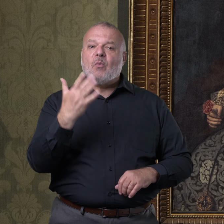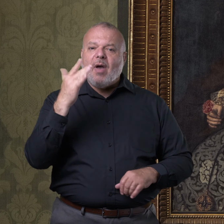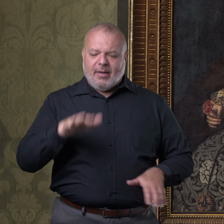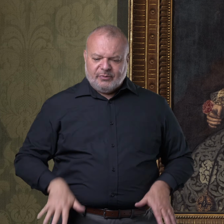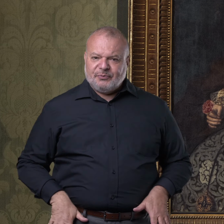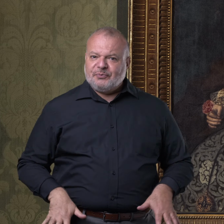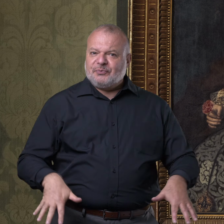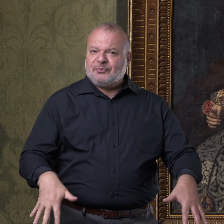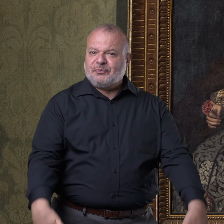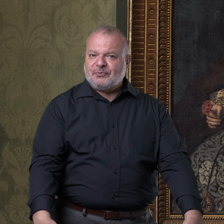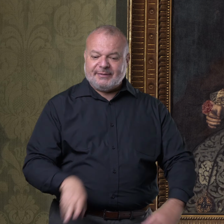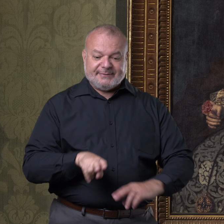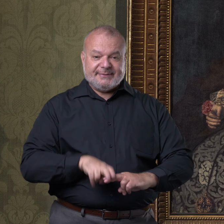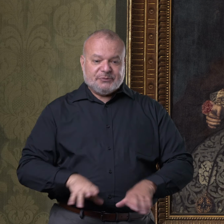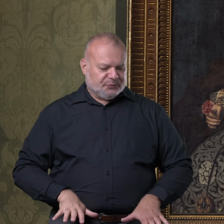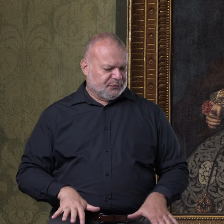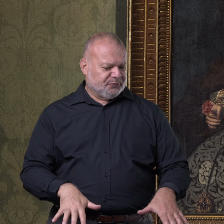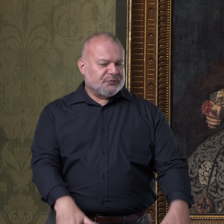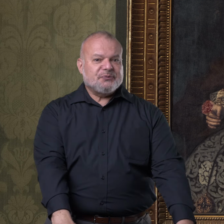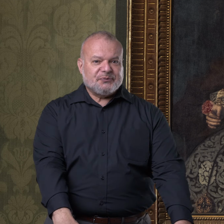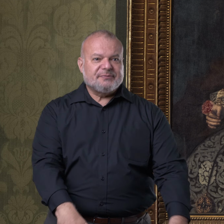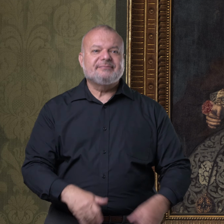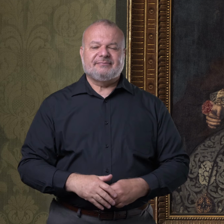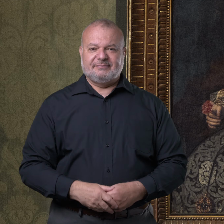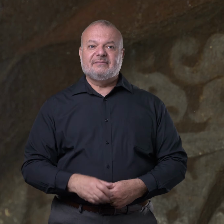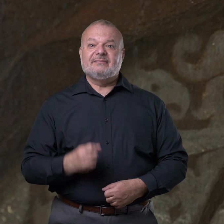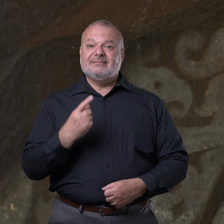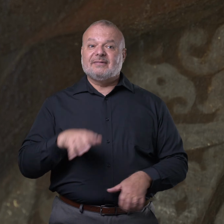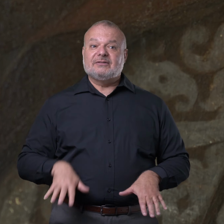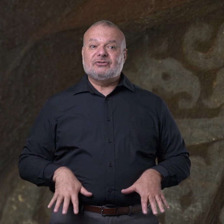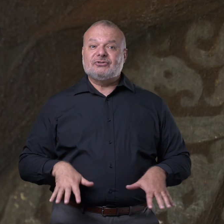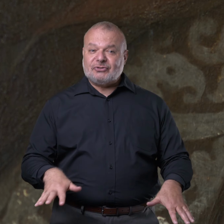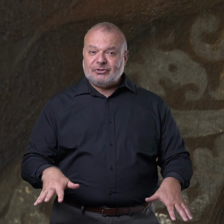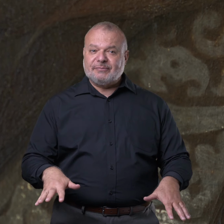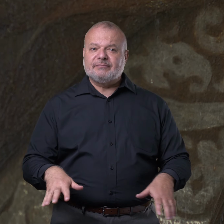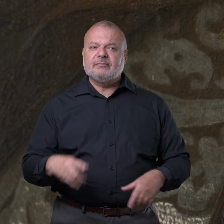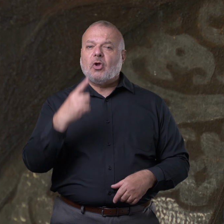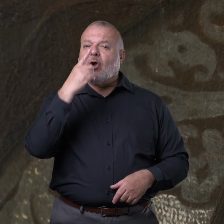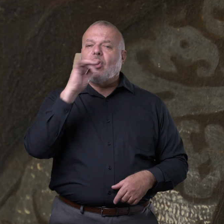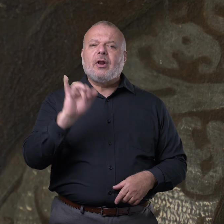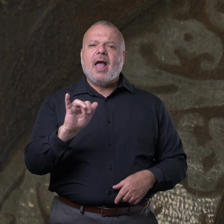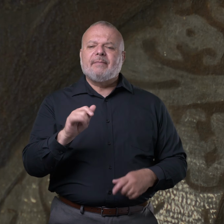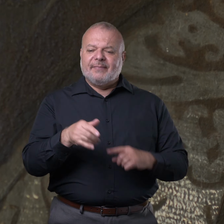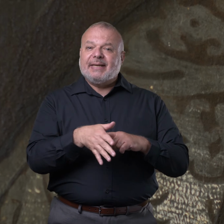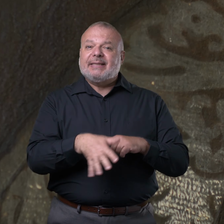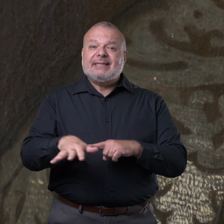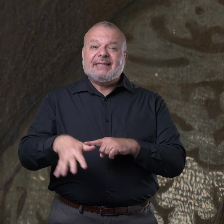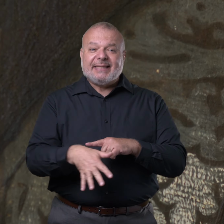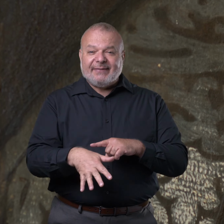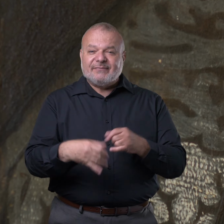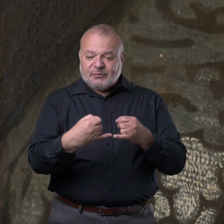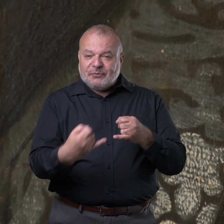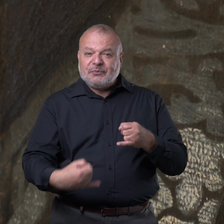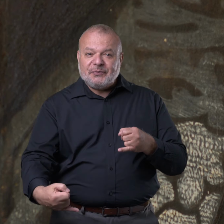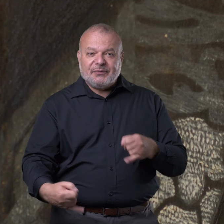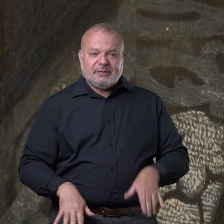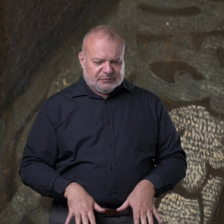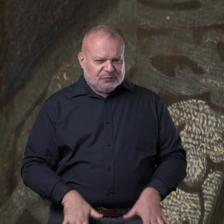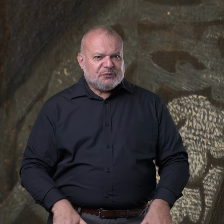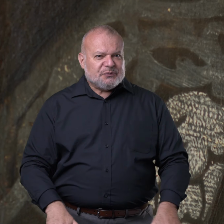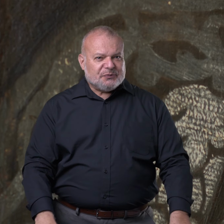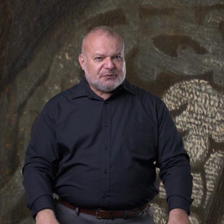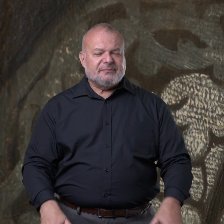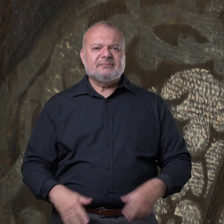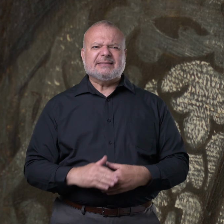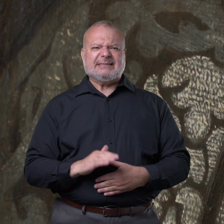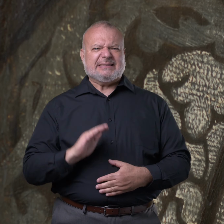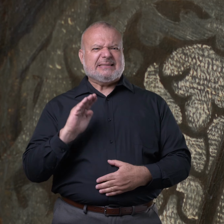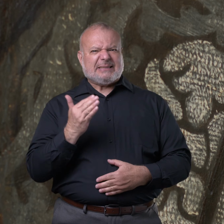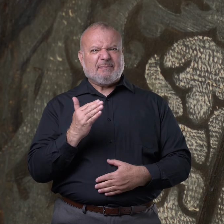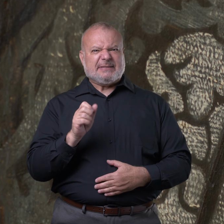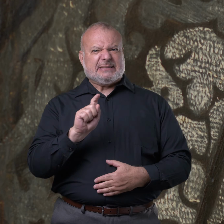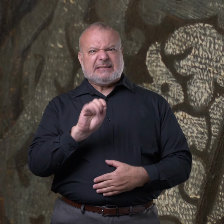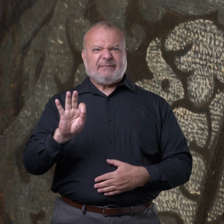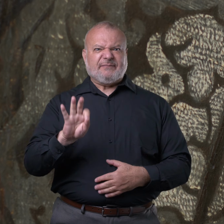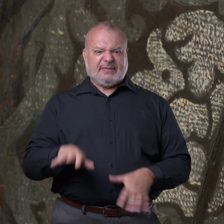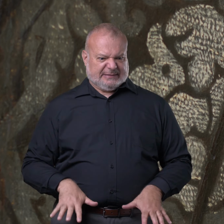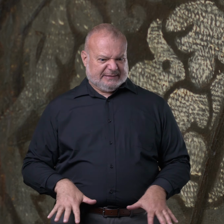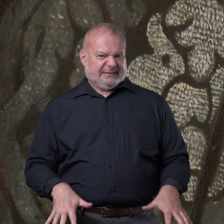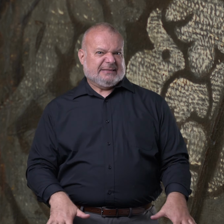With a circular motif of leaves and vines in an overall pattern, the stiff-seeming brocade